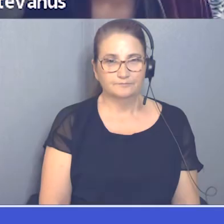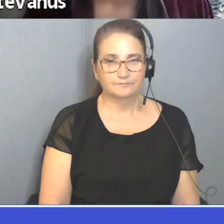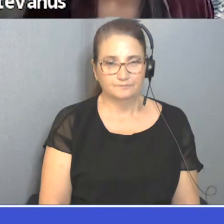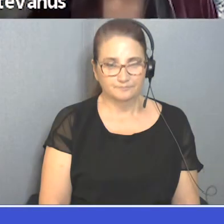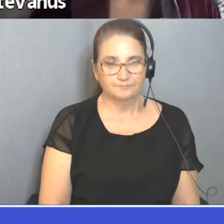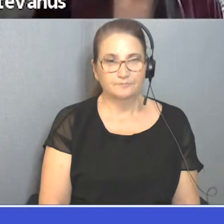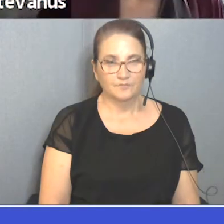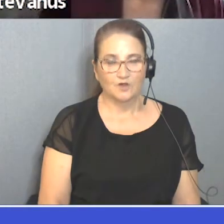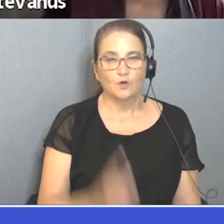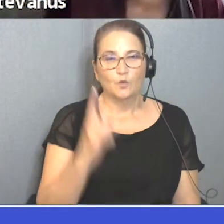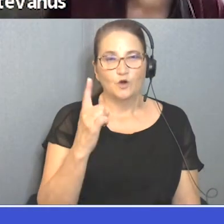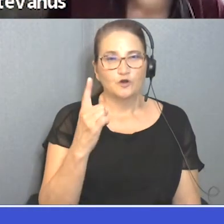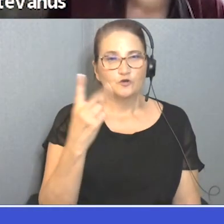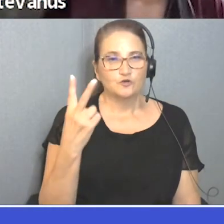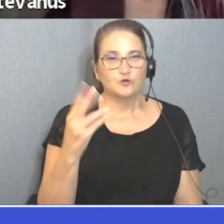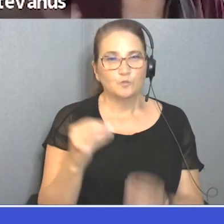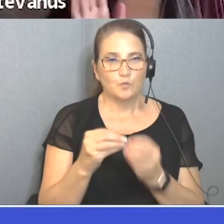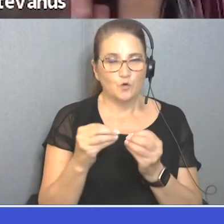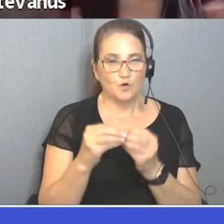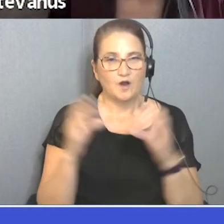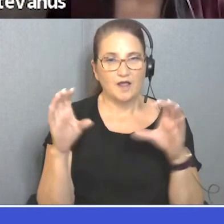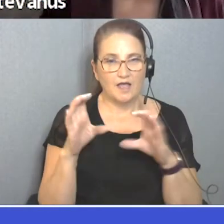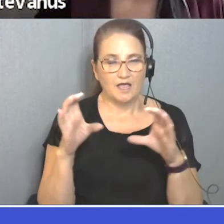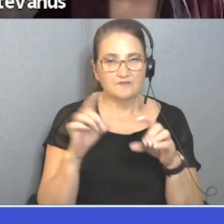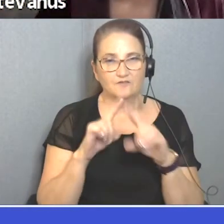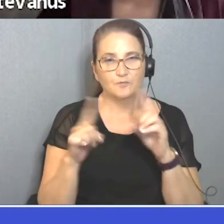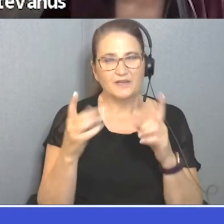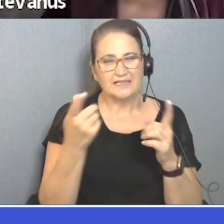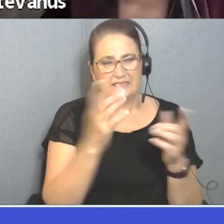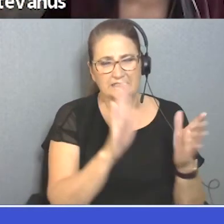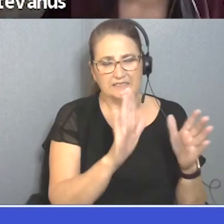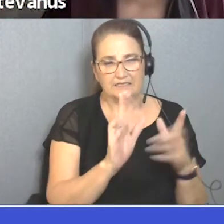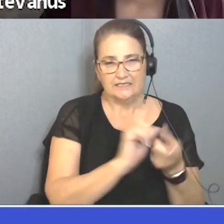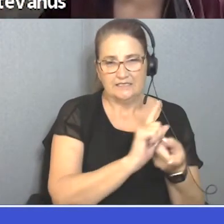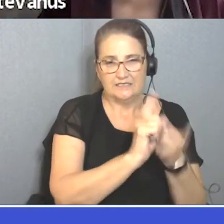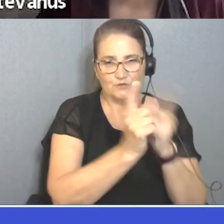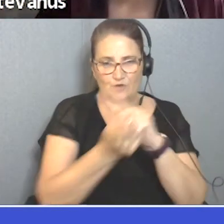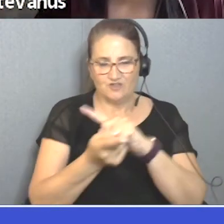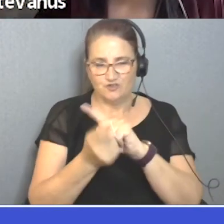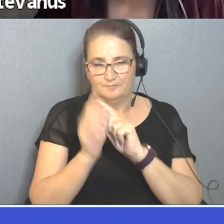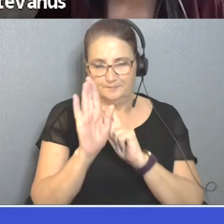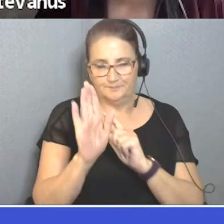So we have a couple more activities, but we're going to do a little bit of a